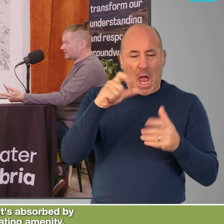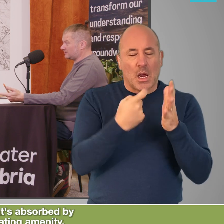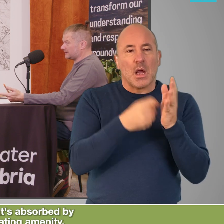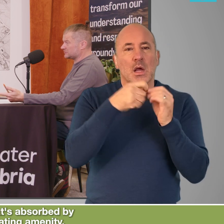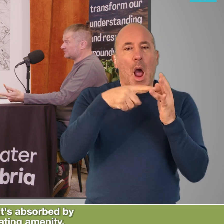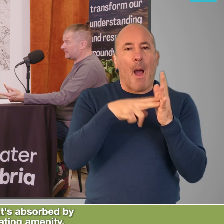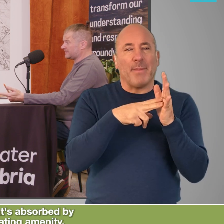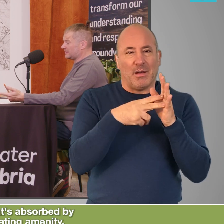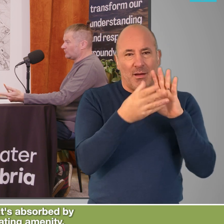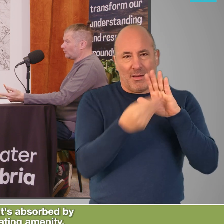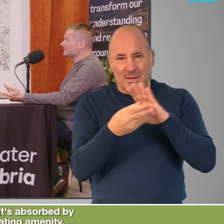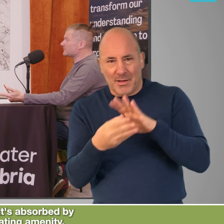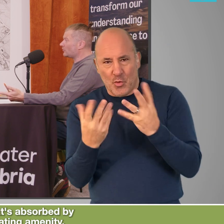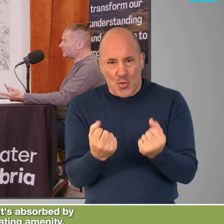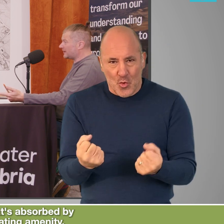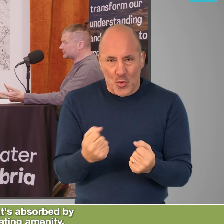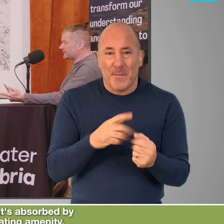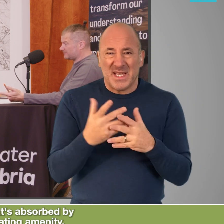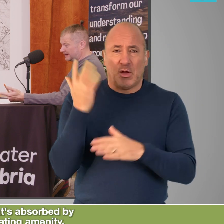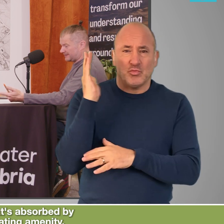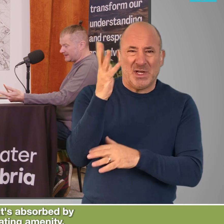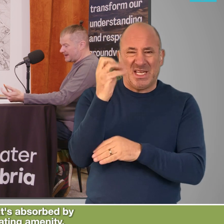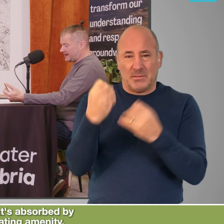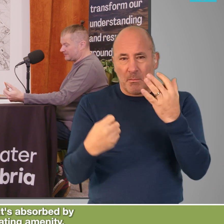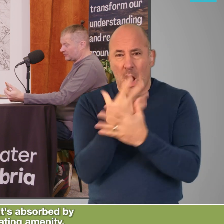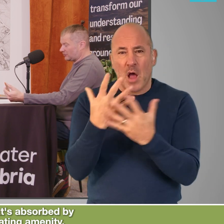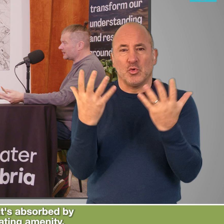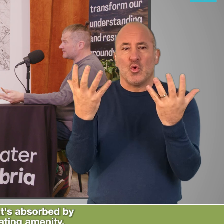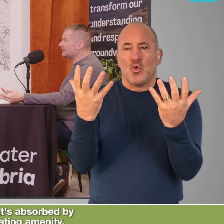So making sure that what's absorbed by trees and planting, creating amenity,